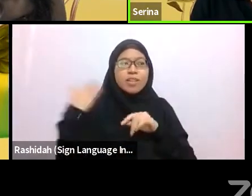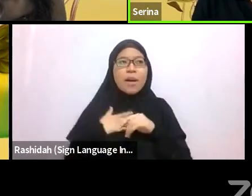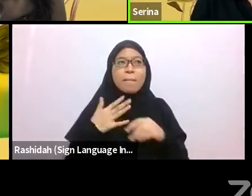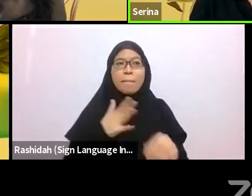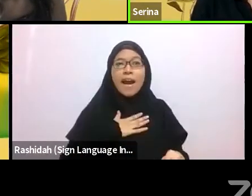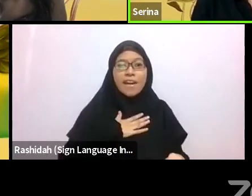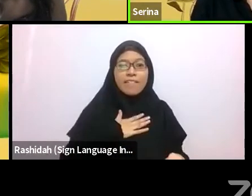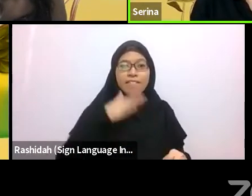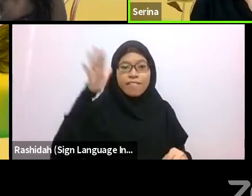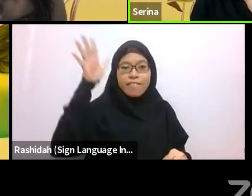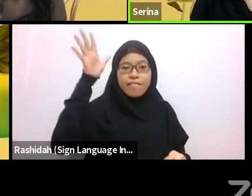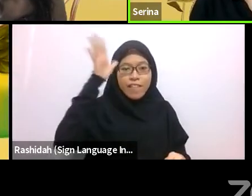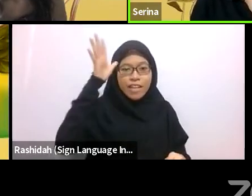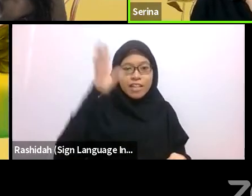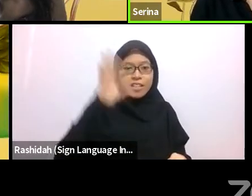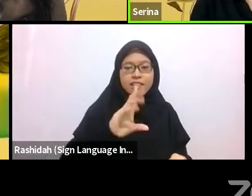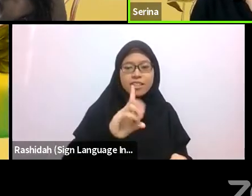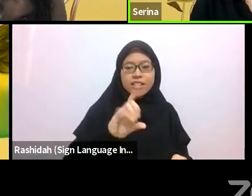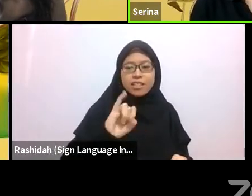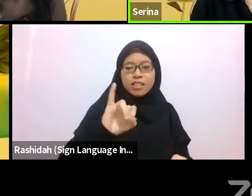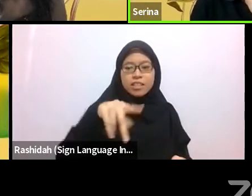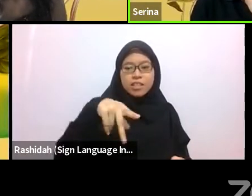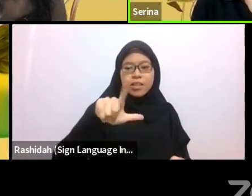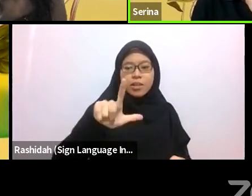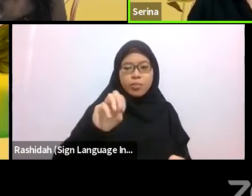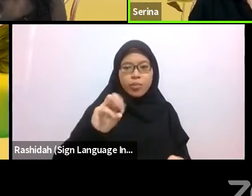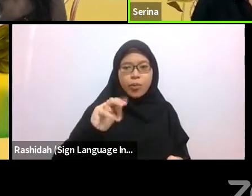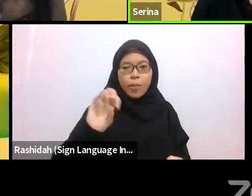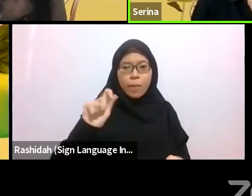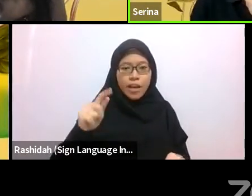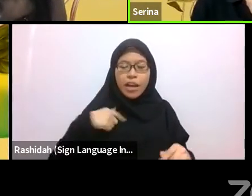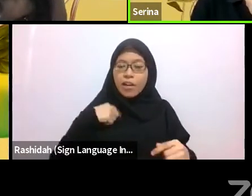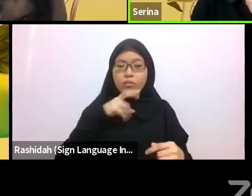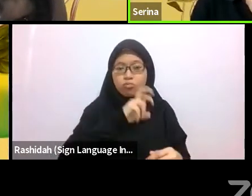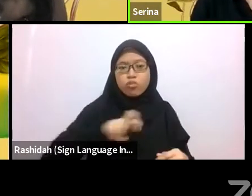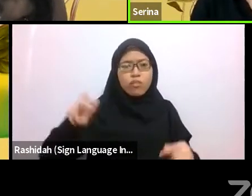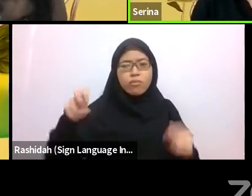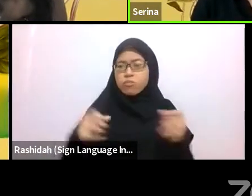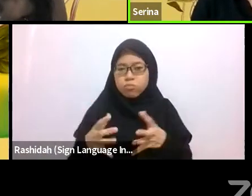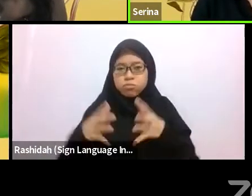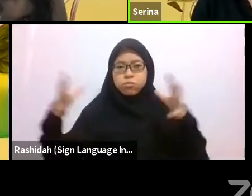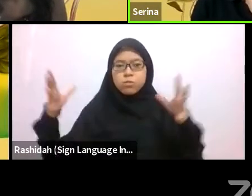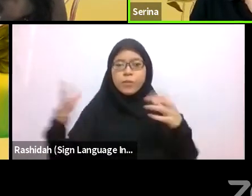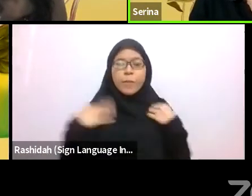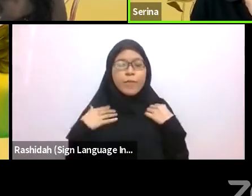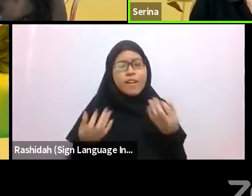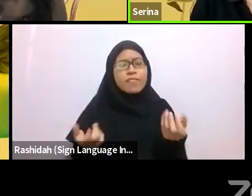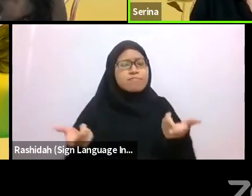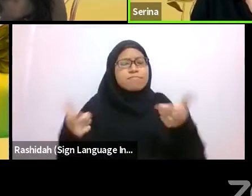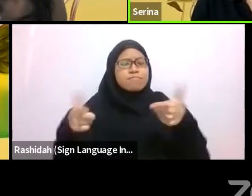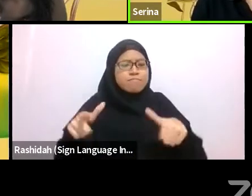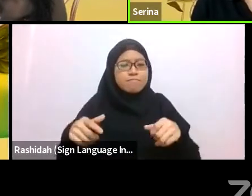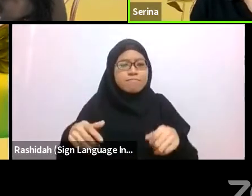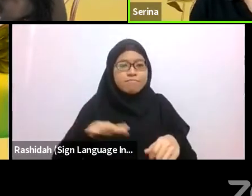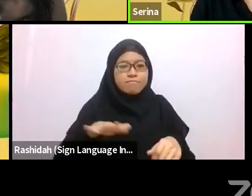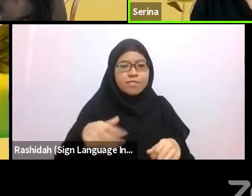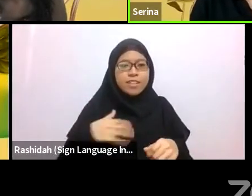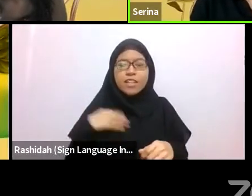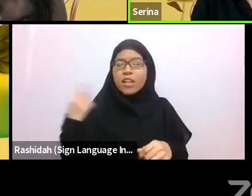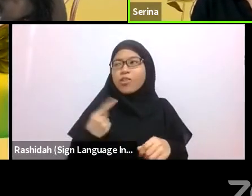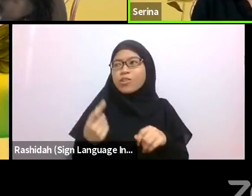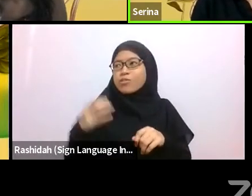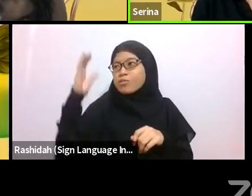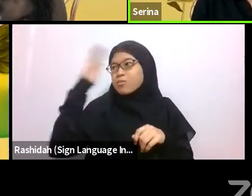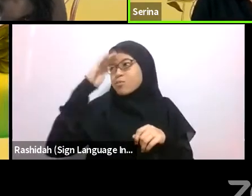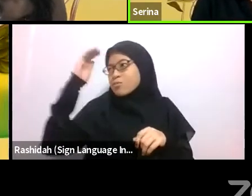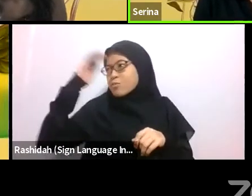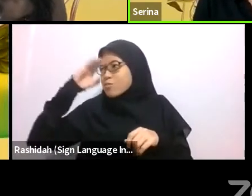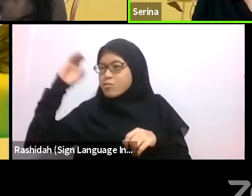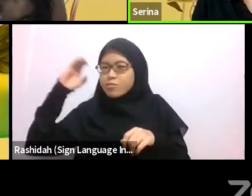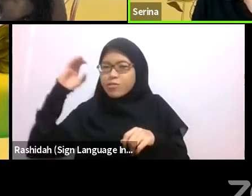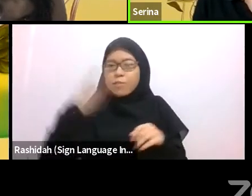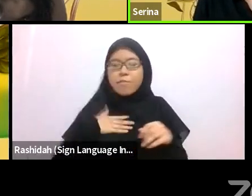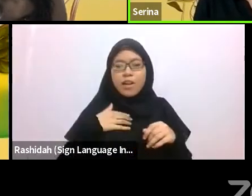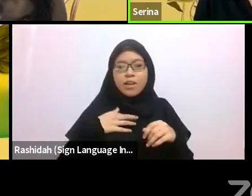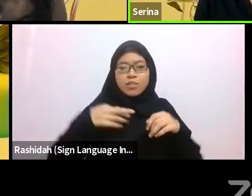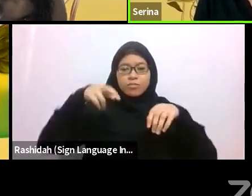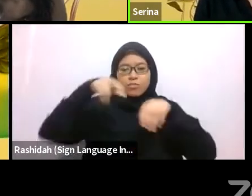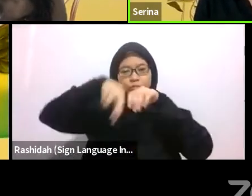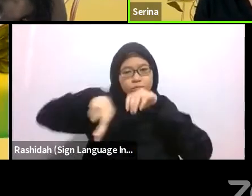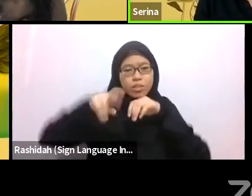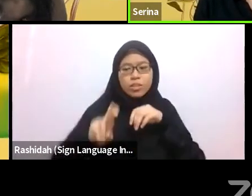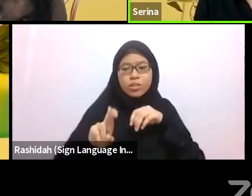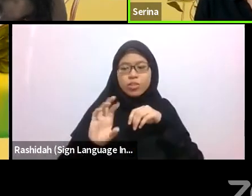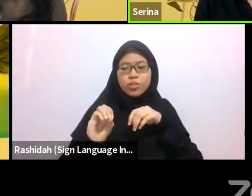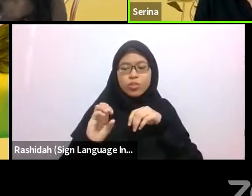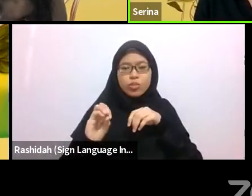I was a very fortunate child living this third culture childhood, and always looking for my roots. So I think my whole life has been a journey to find out where I’m from.